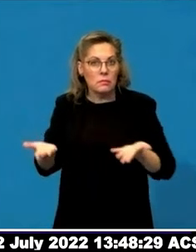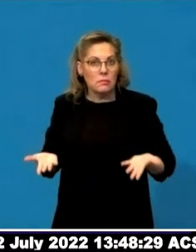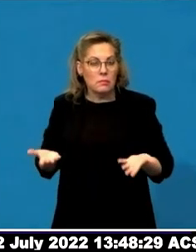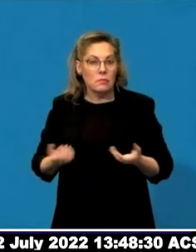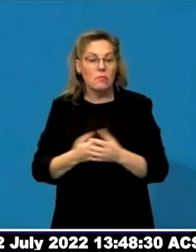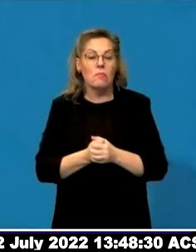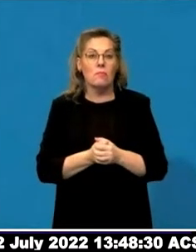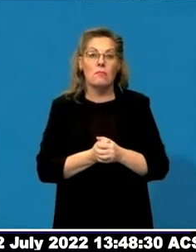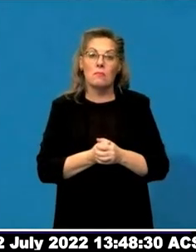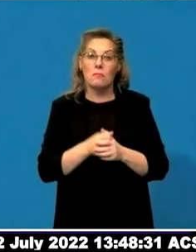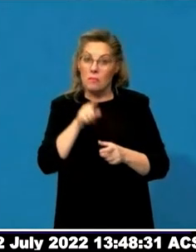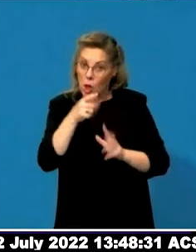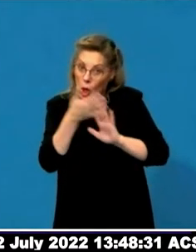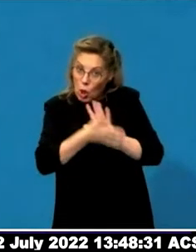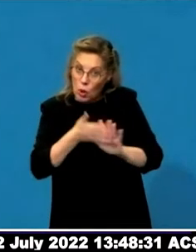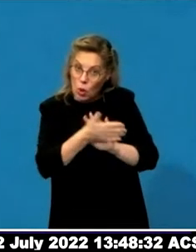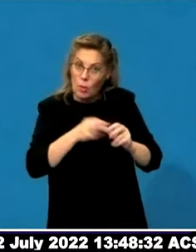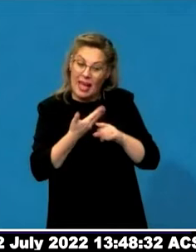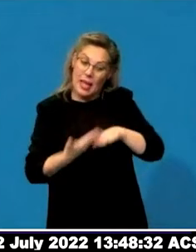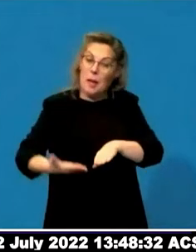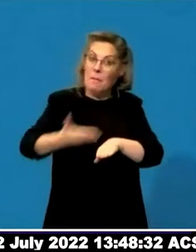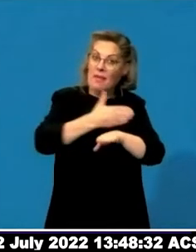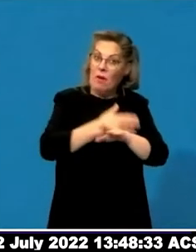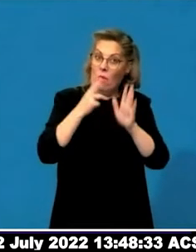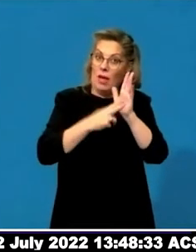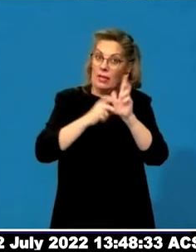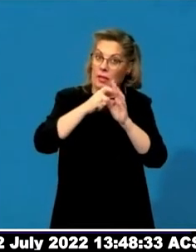before the NDIS, when you were in charge? Yes, yes.